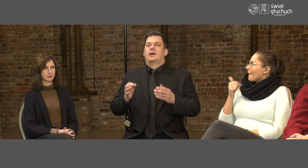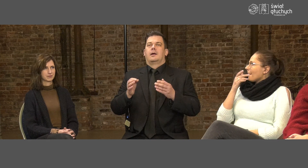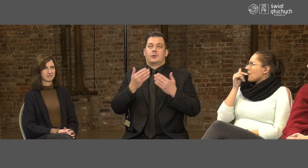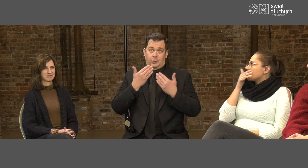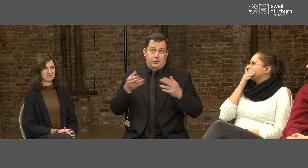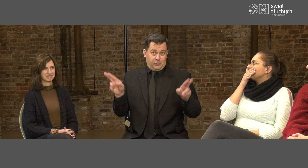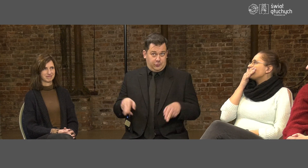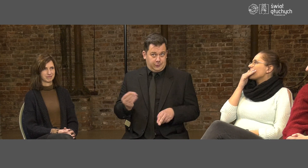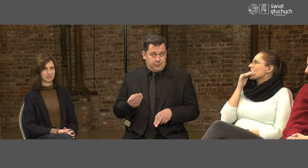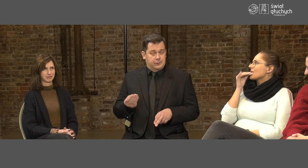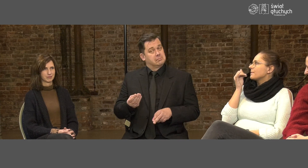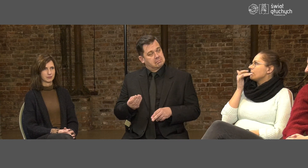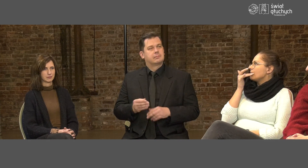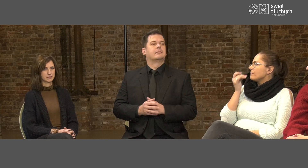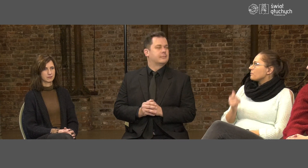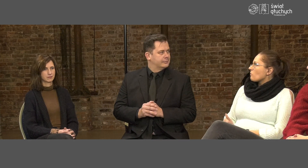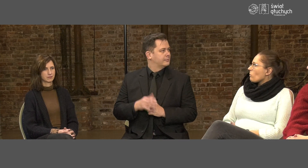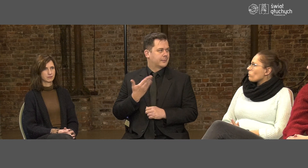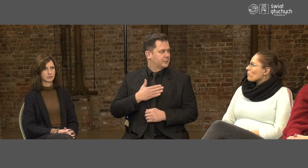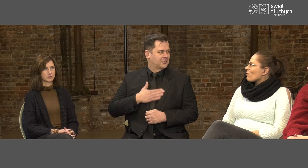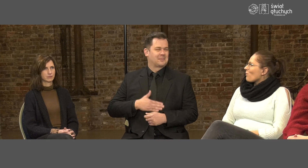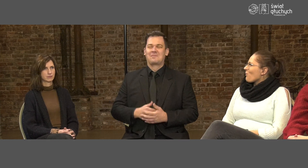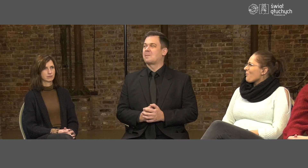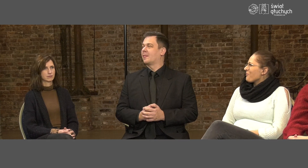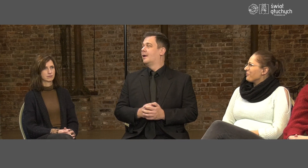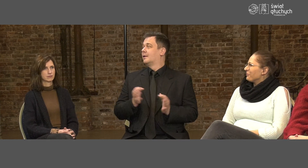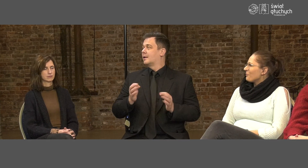Thank you for coming back. I'm very pleased.